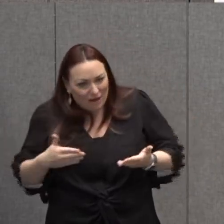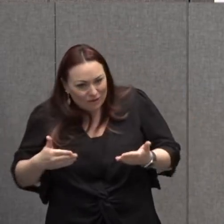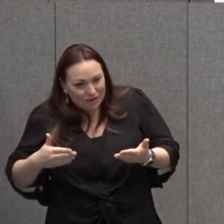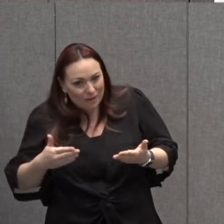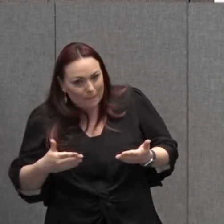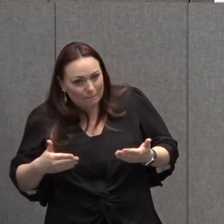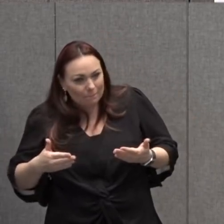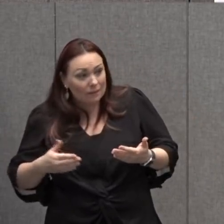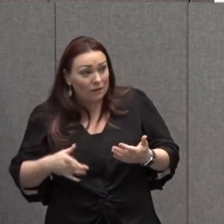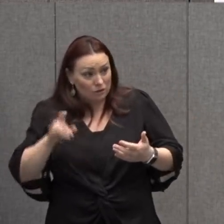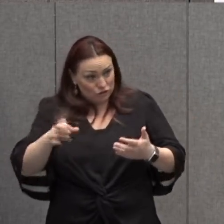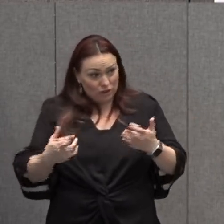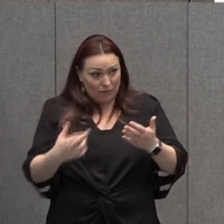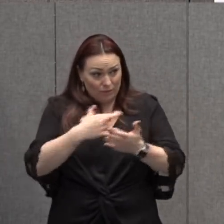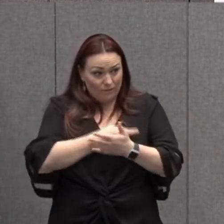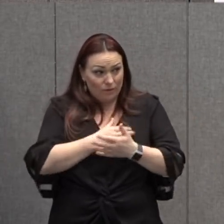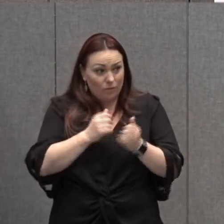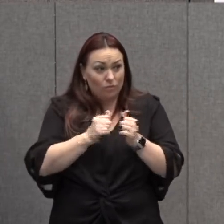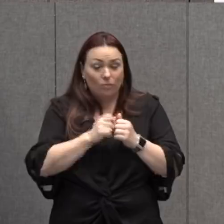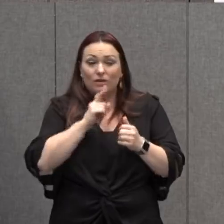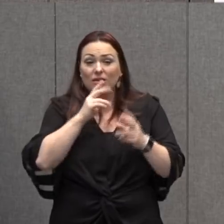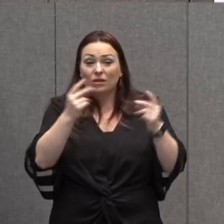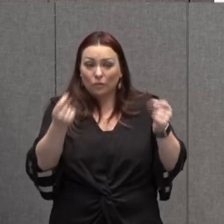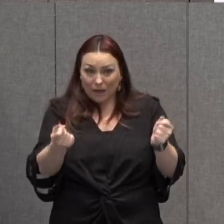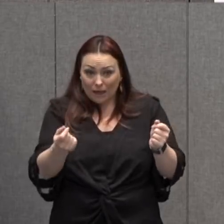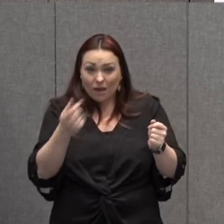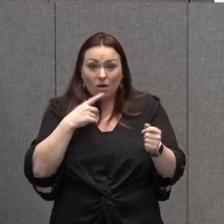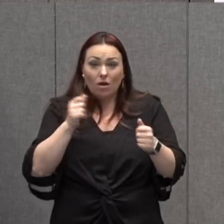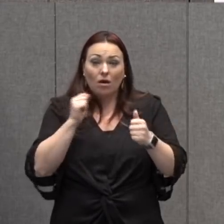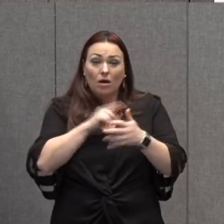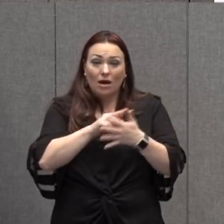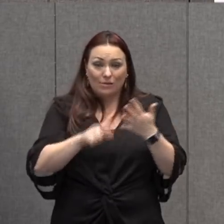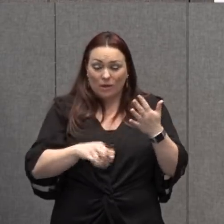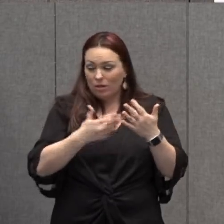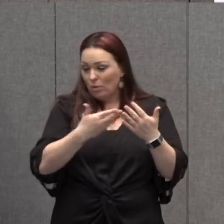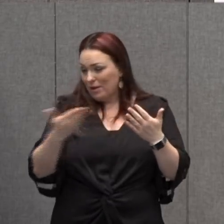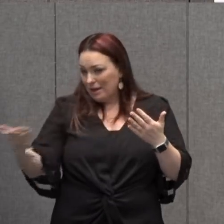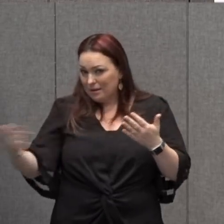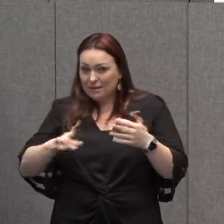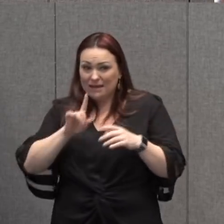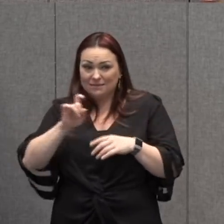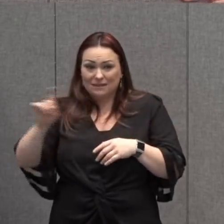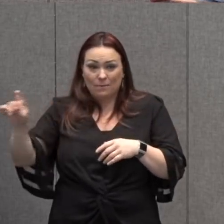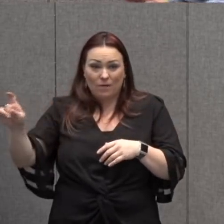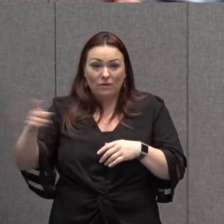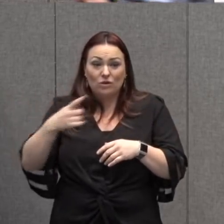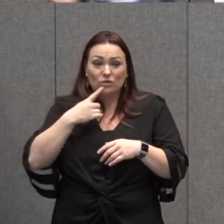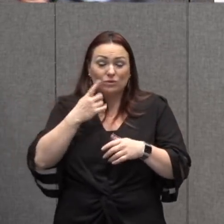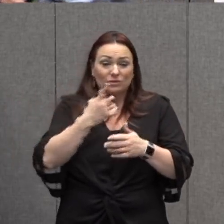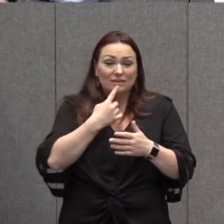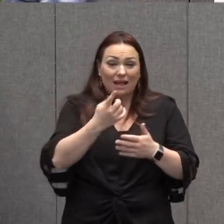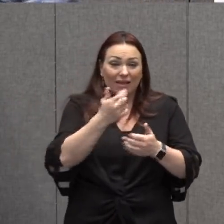Should I go over it real quick just, Yes, I'm gonna have you go over it, I'll step off and then you tell everybody how to play, that'll be awesome.